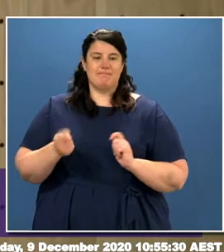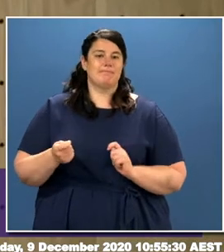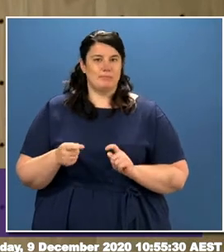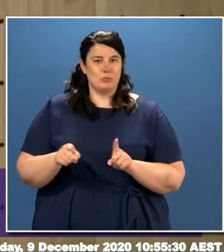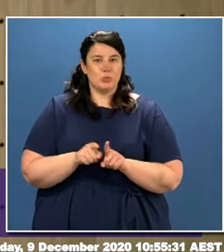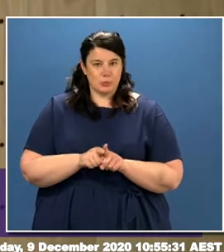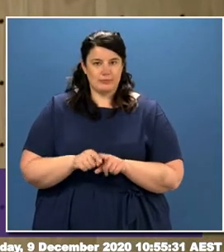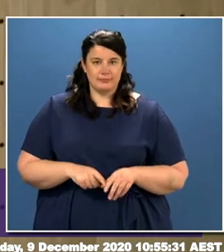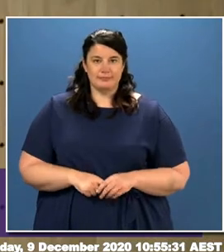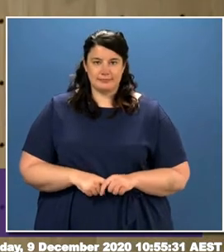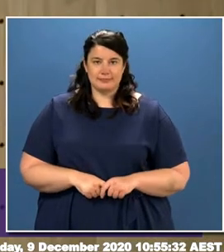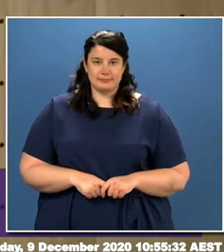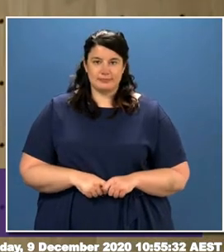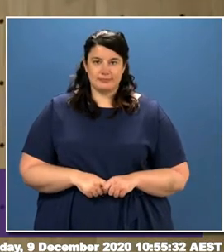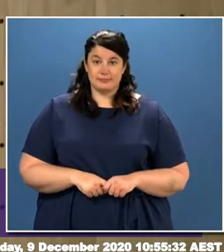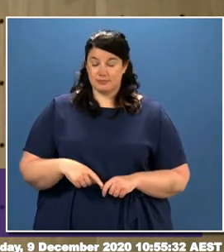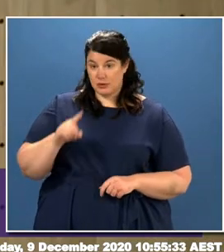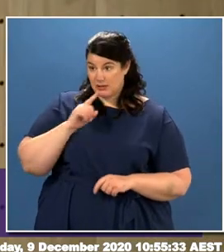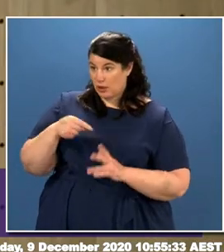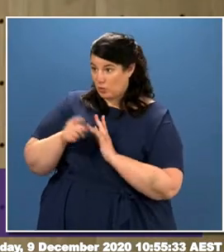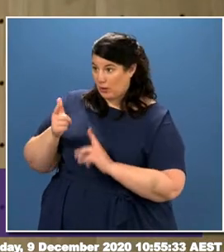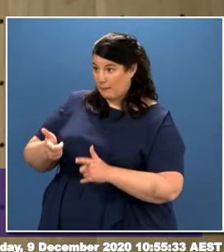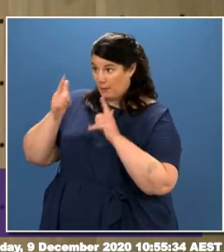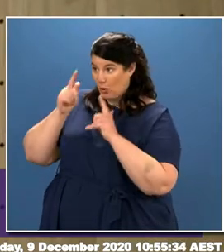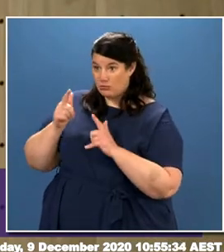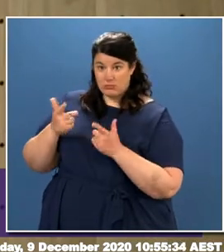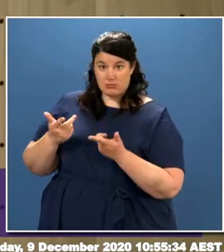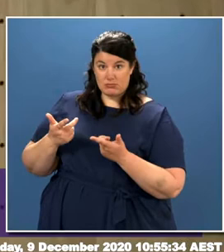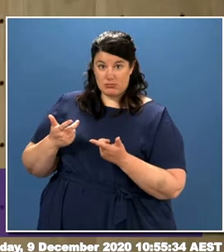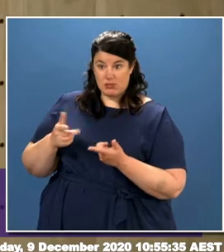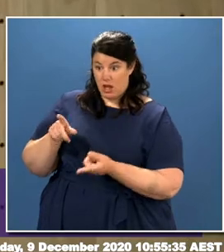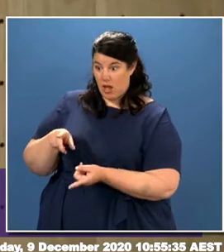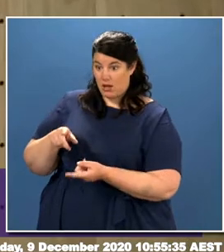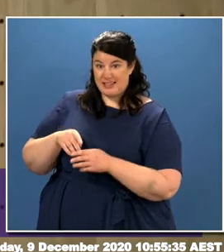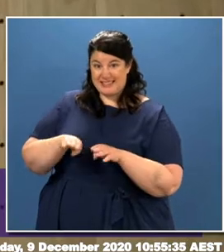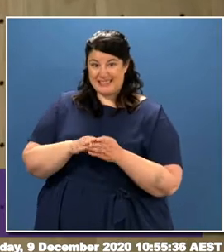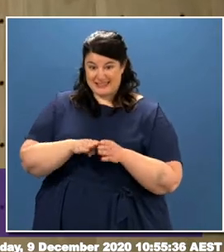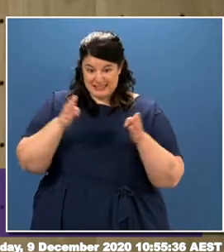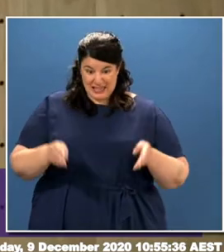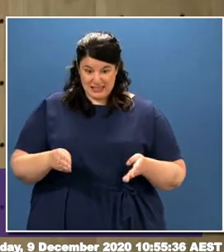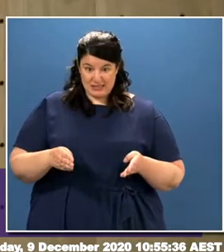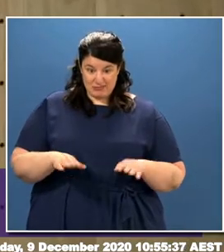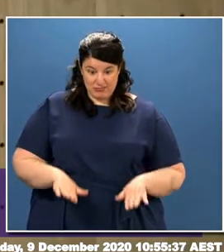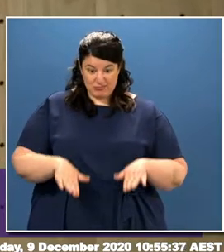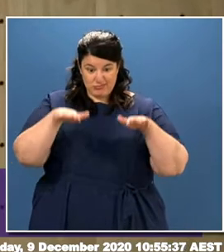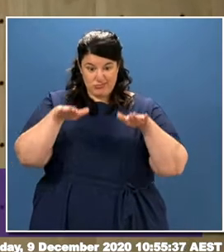Because, you know, as you say to the employer, it doesn't cost any more getting a desk for one employee to another.